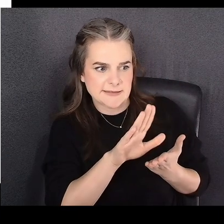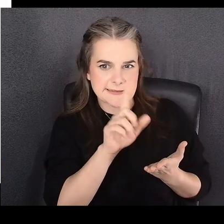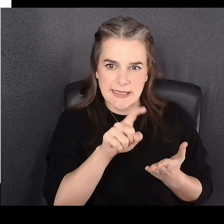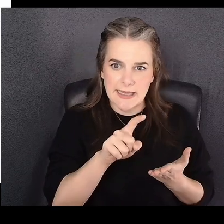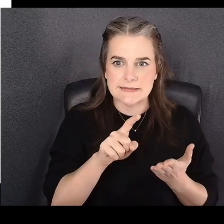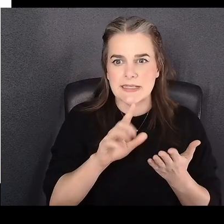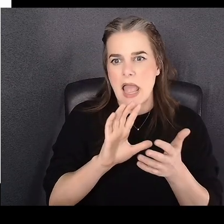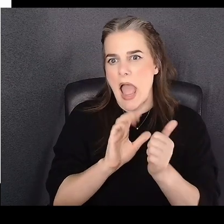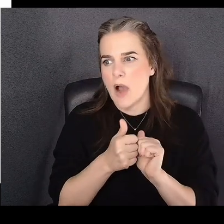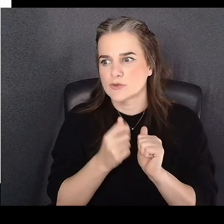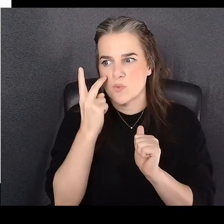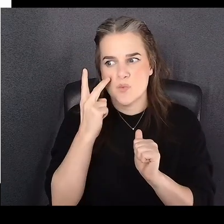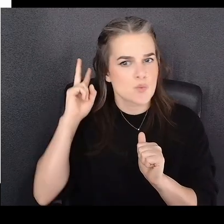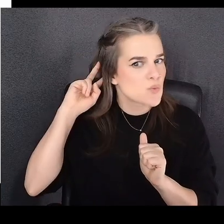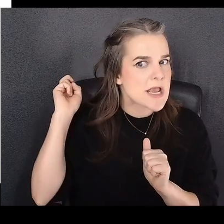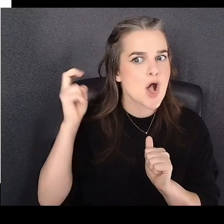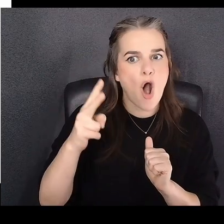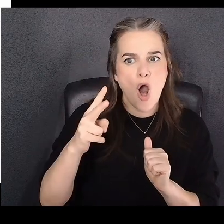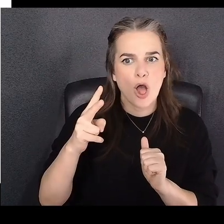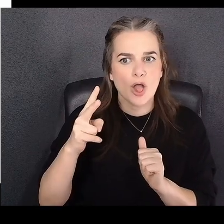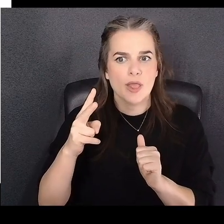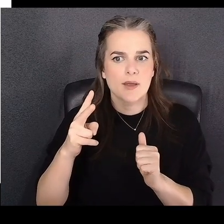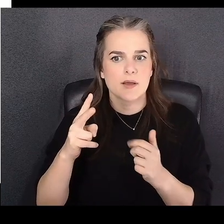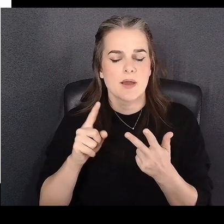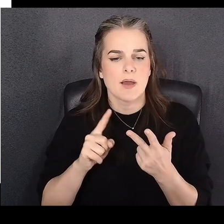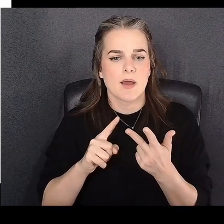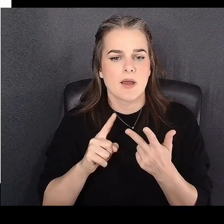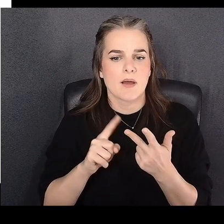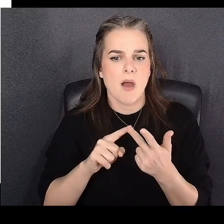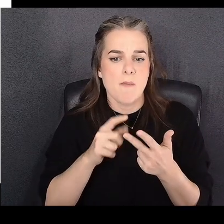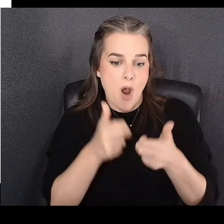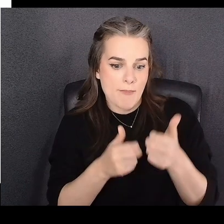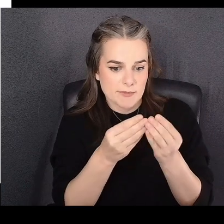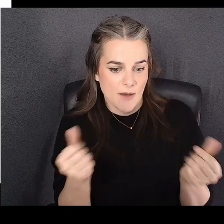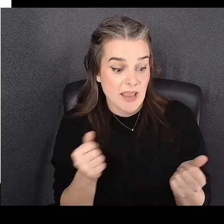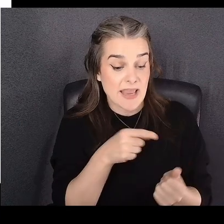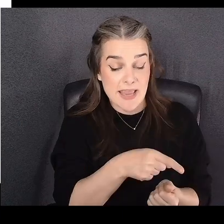So we mirrored Wordle on his screen, and he just thought that game was awesome.